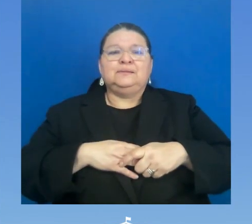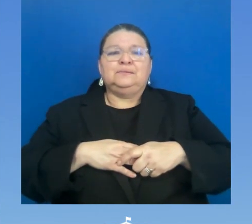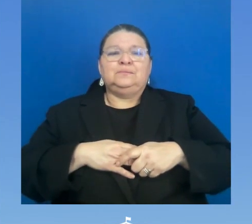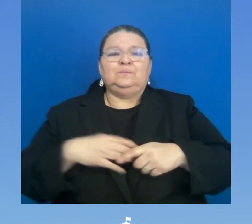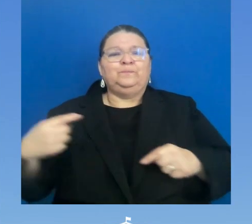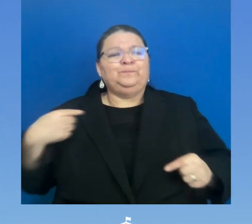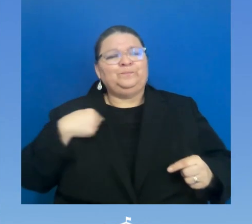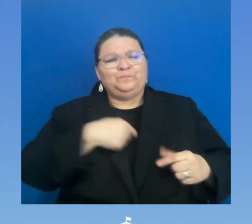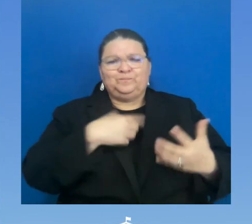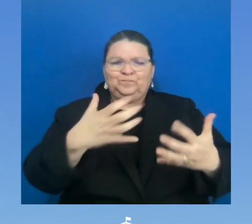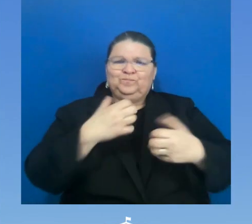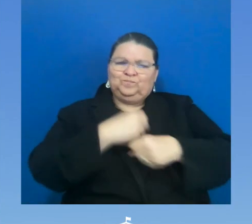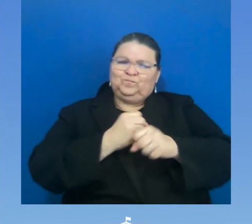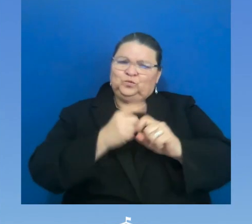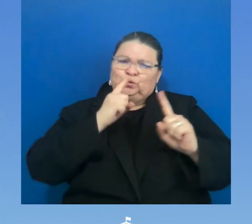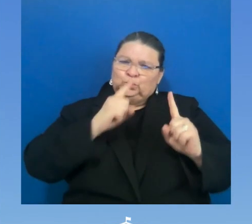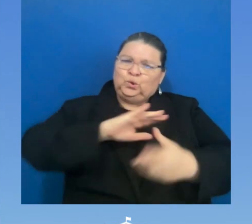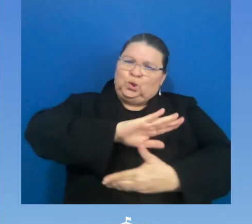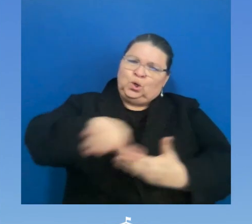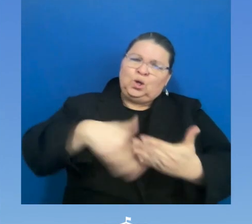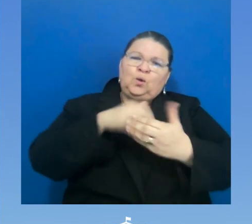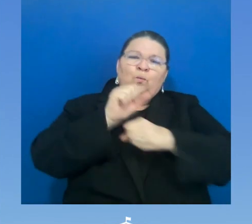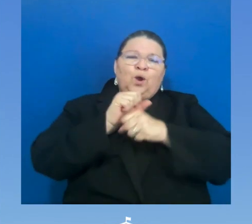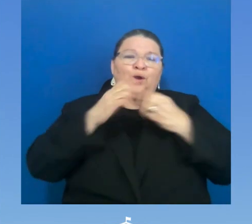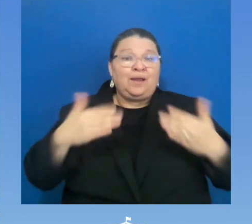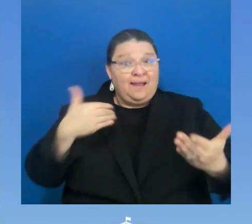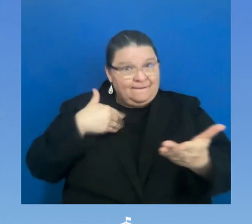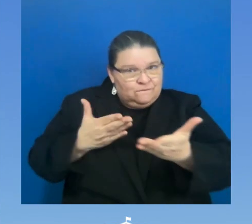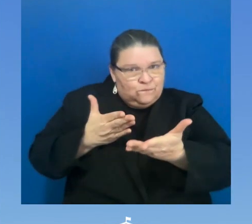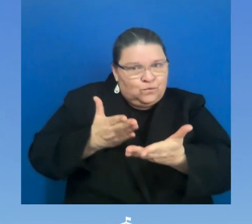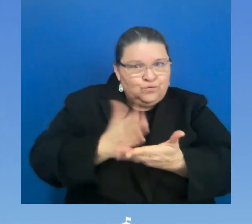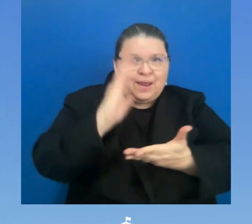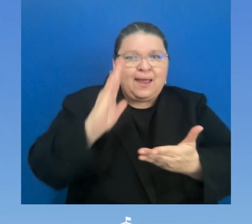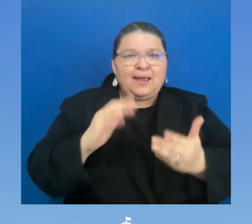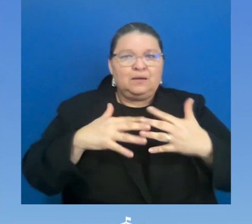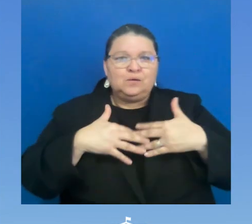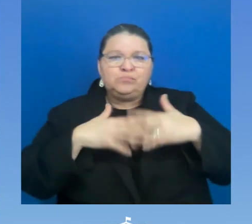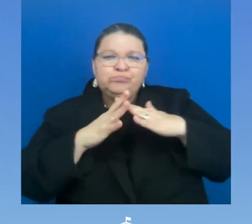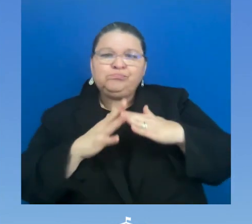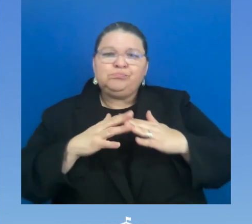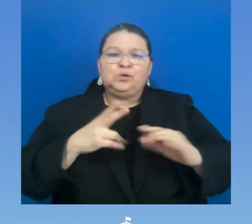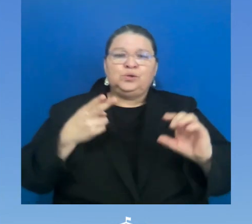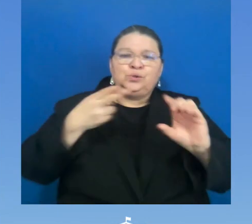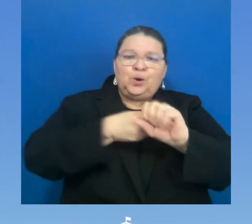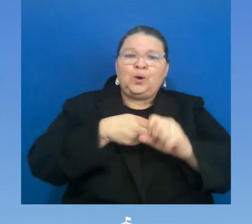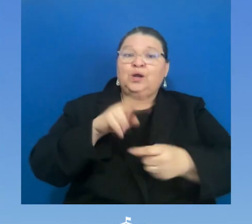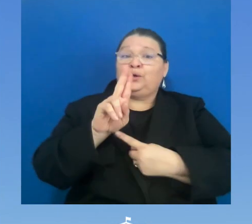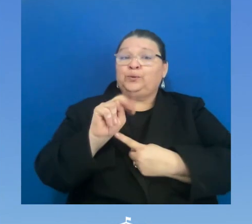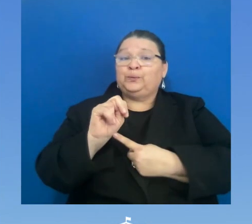they have the right to join a union. When I think about the impacts you can have, when I think about the impacts you ladies have,